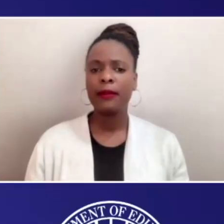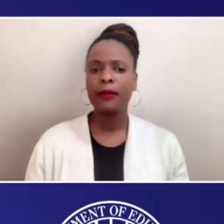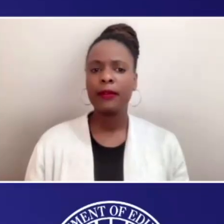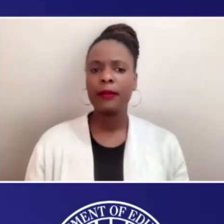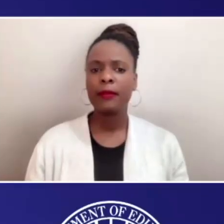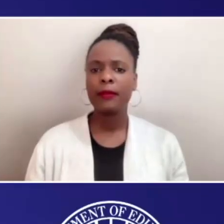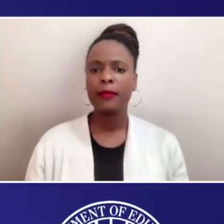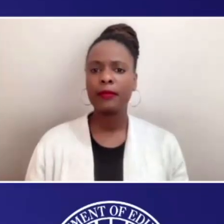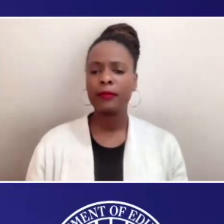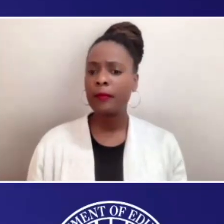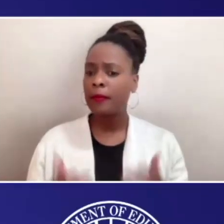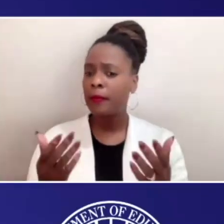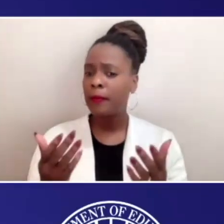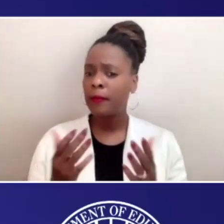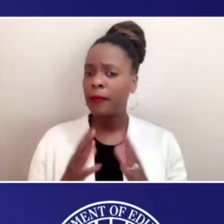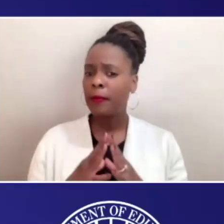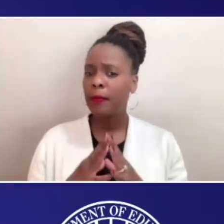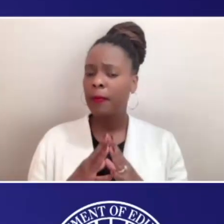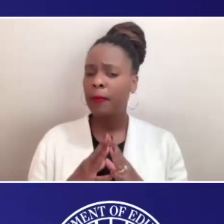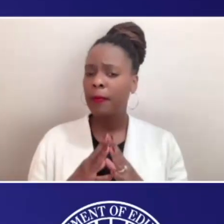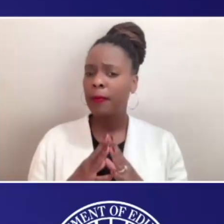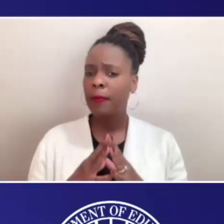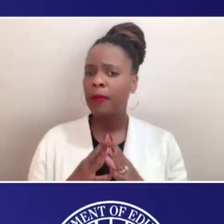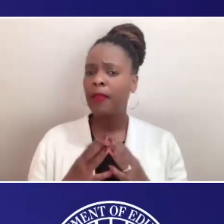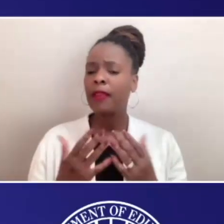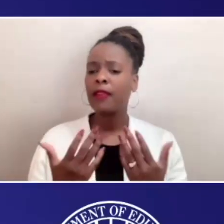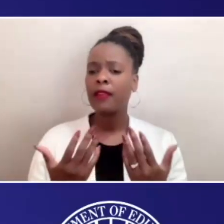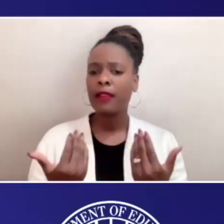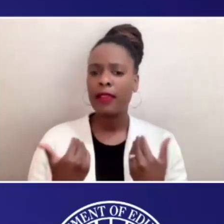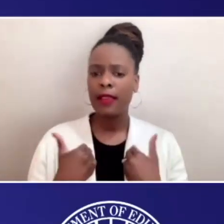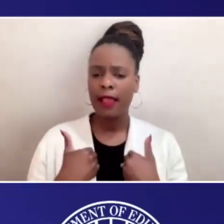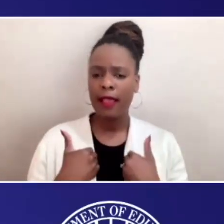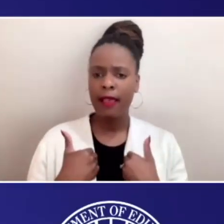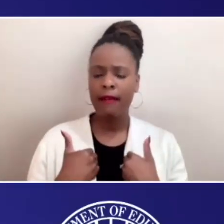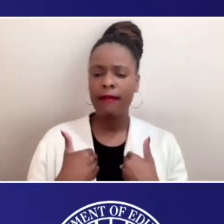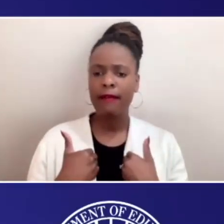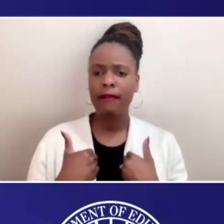What was the exact --? I have the ones that were -- what, the ones that were submitted